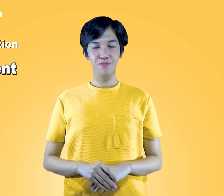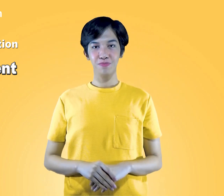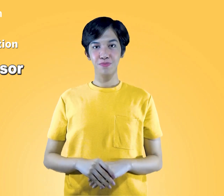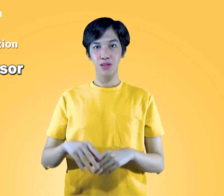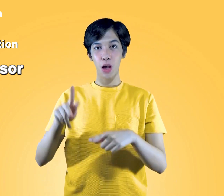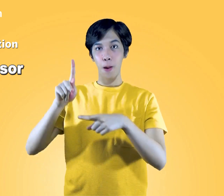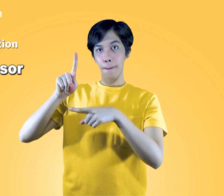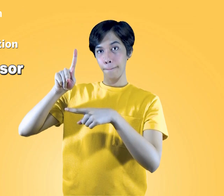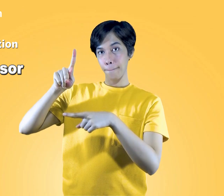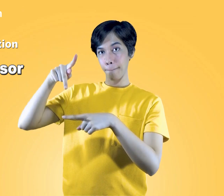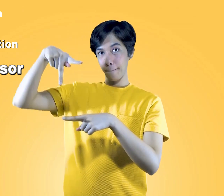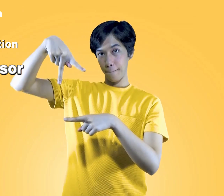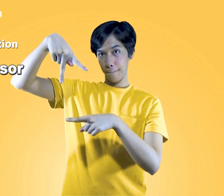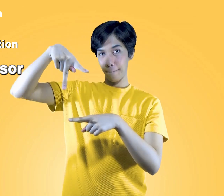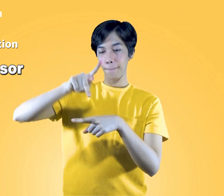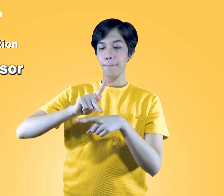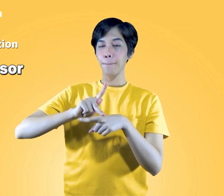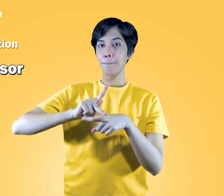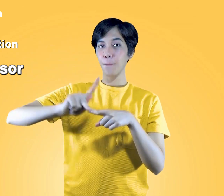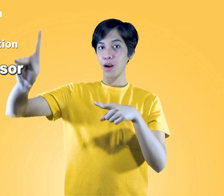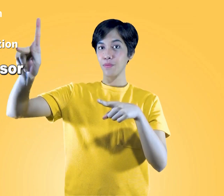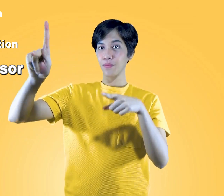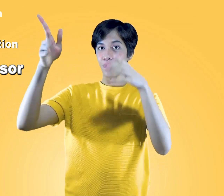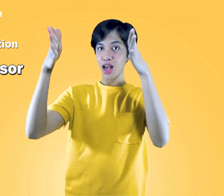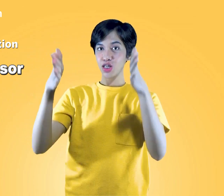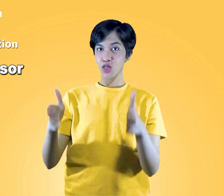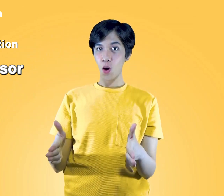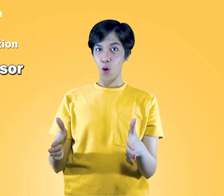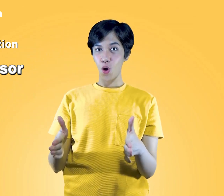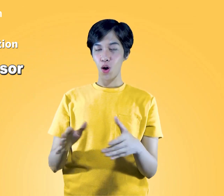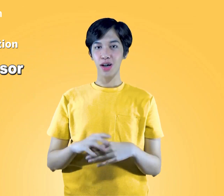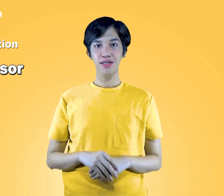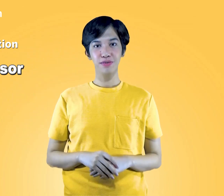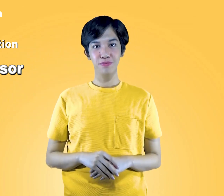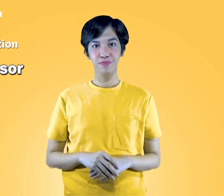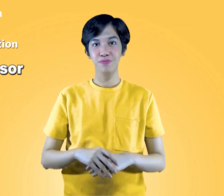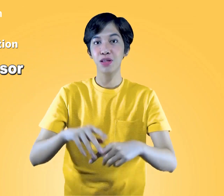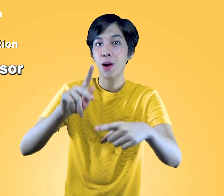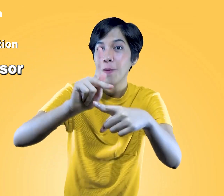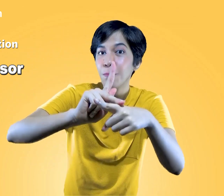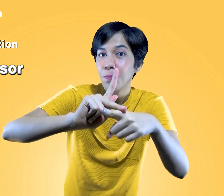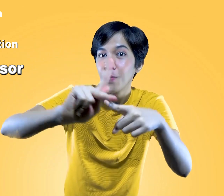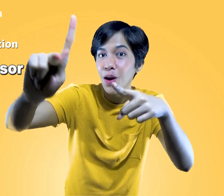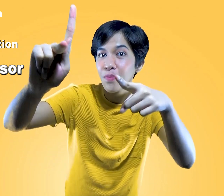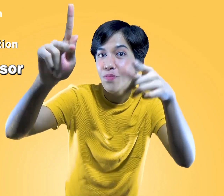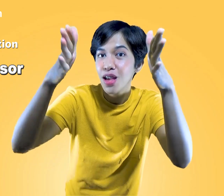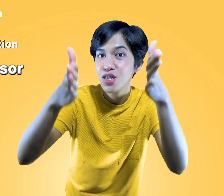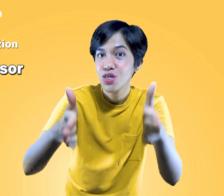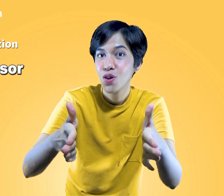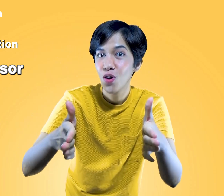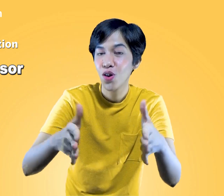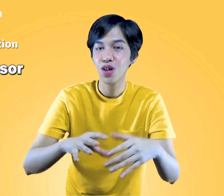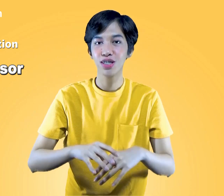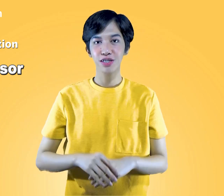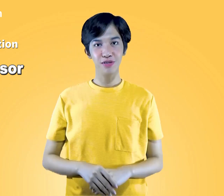Professor